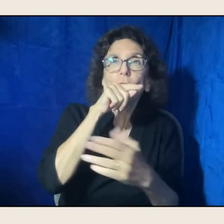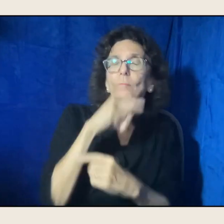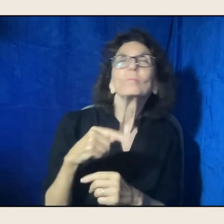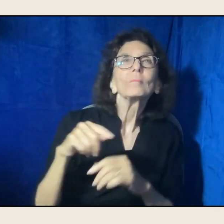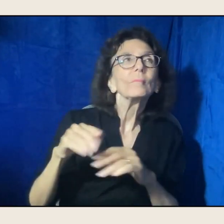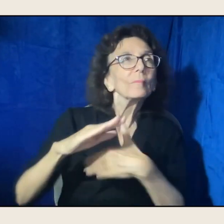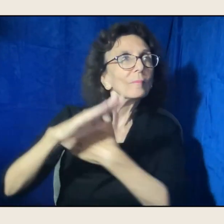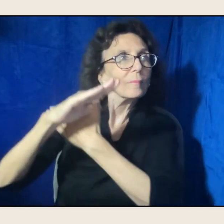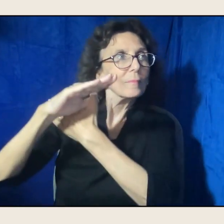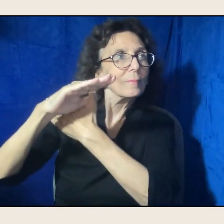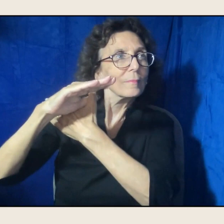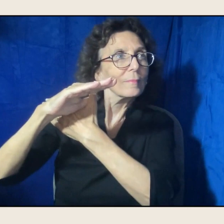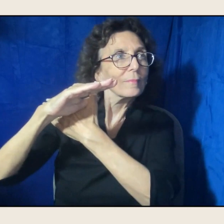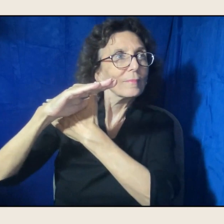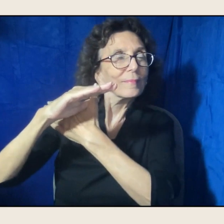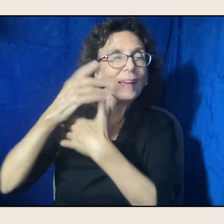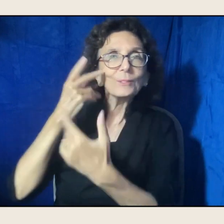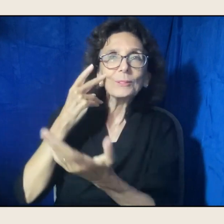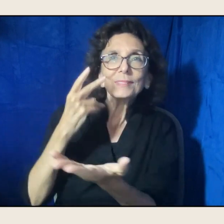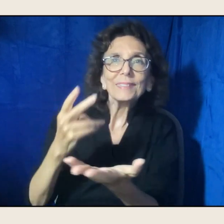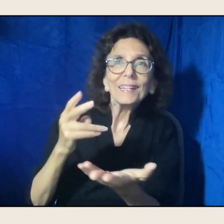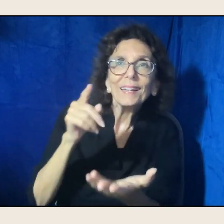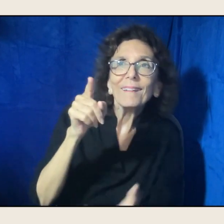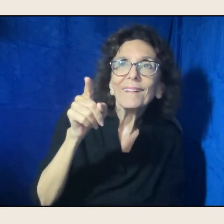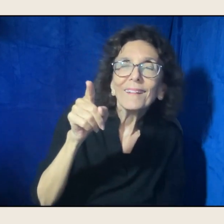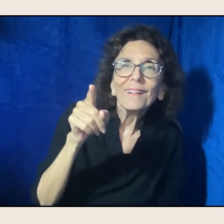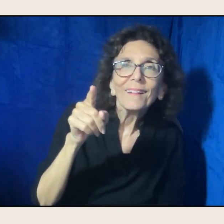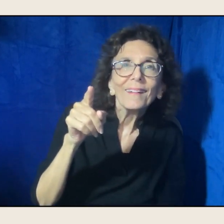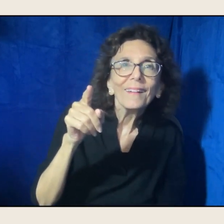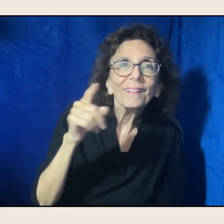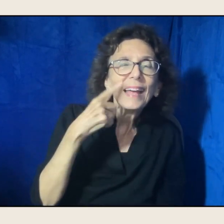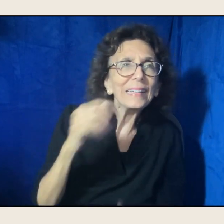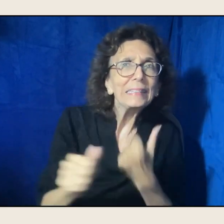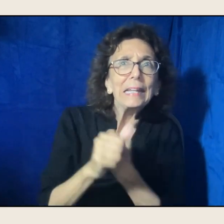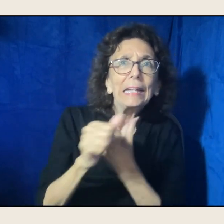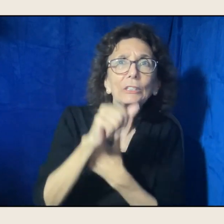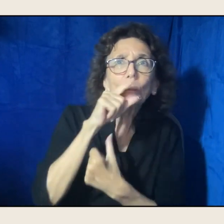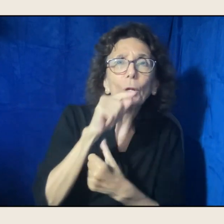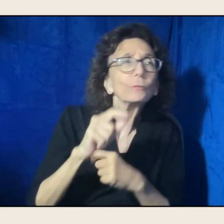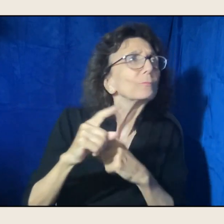who was endangered. And then when you look at where this is appearing,